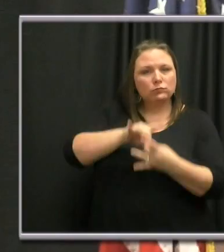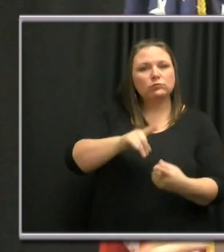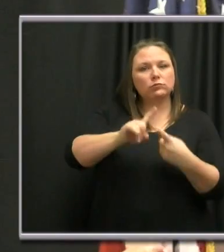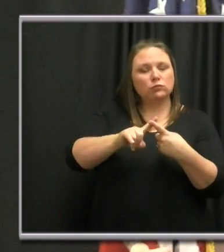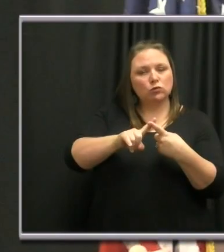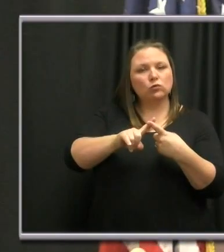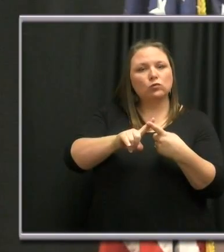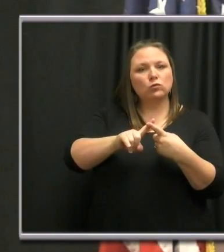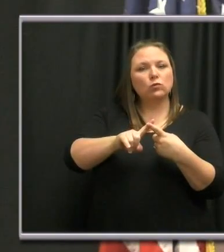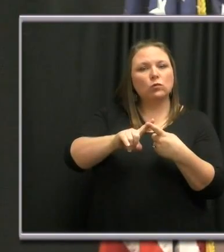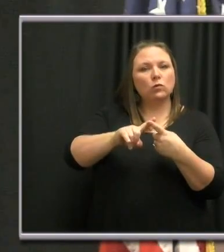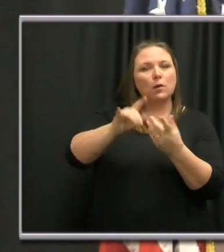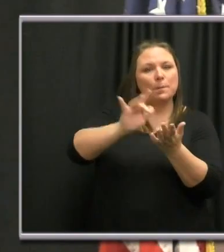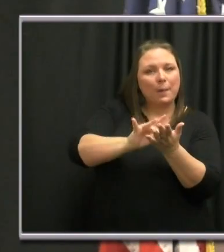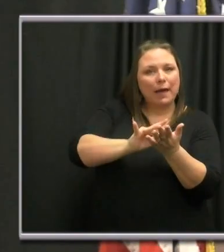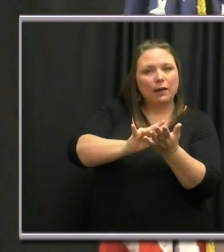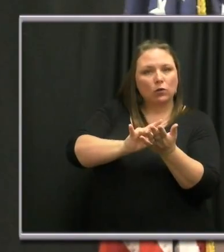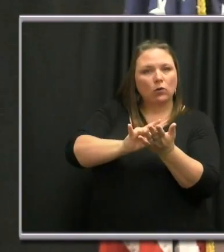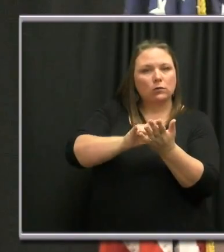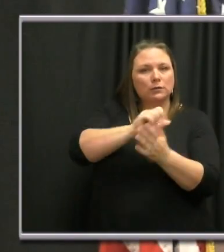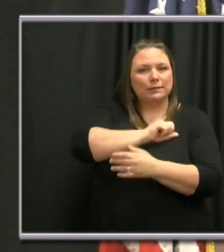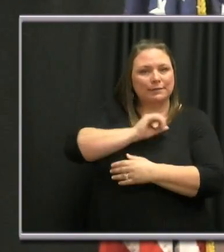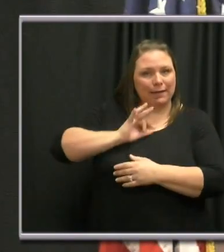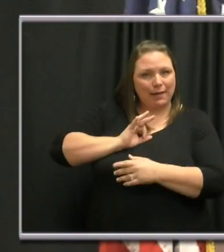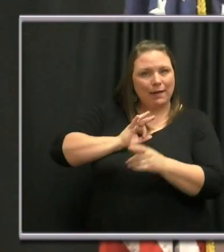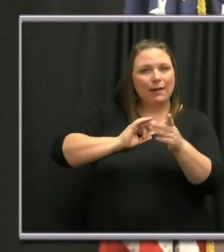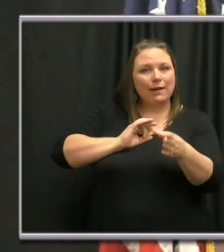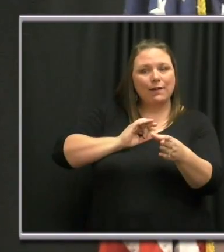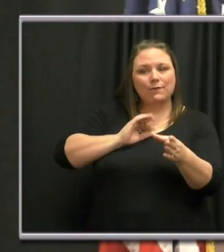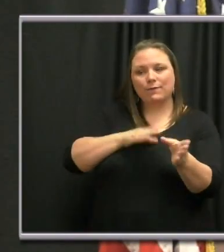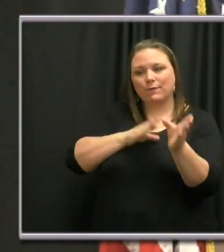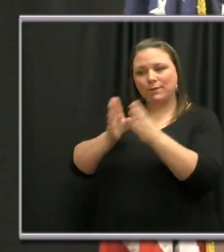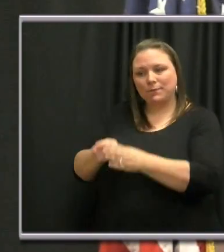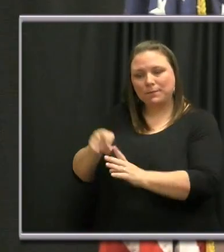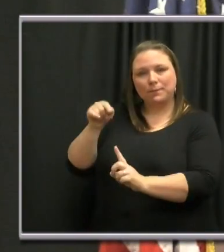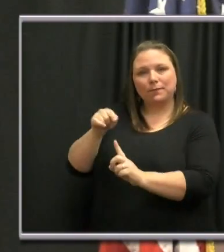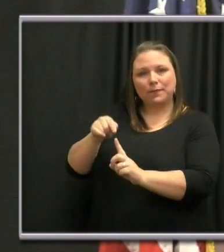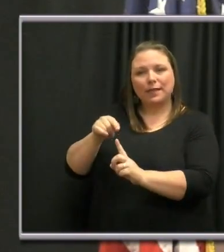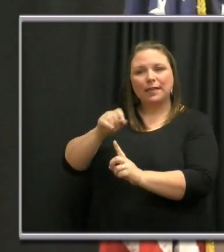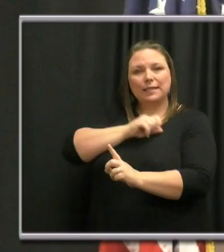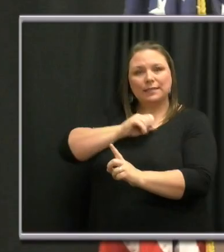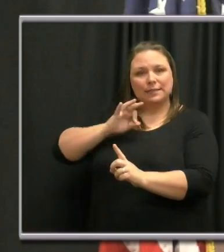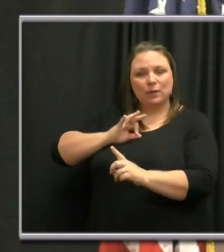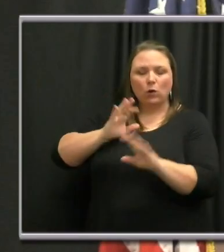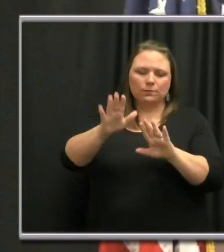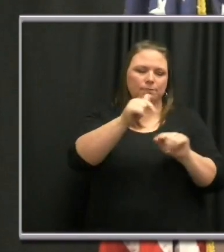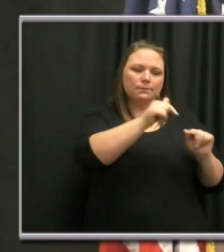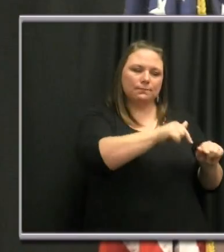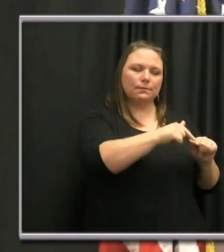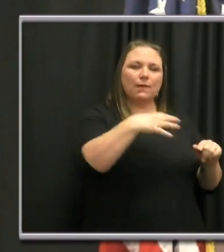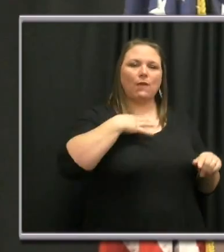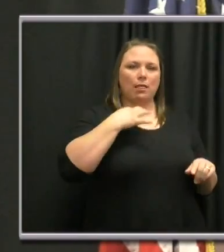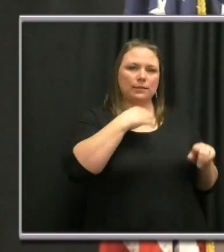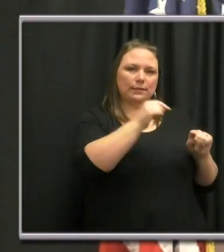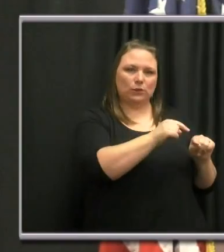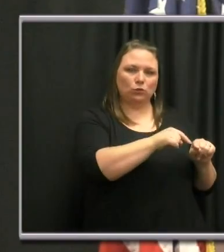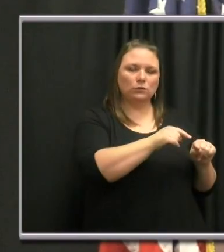IS ALSO STAFFED BY MEDICAL PERSONNEL IF. IF THEY IF THE HIGHER LEVEL MEDICAL CARE IS EITHER RIGHT THERE- AND THEN